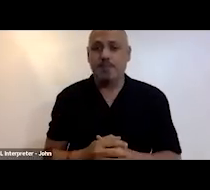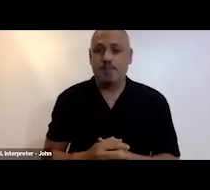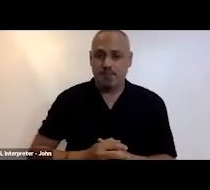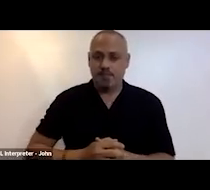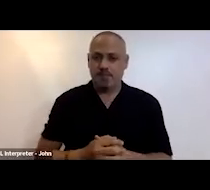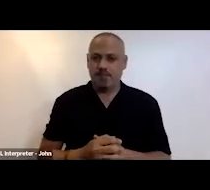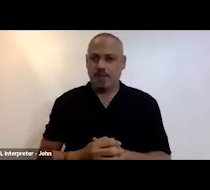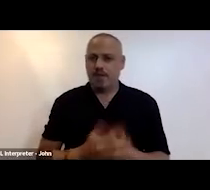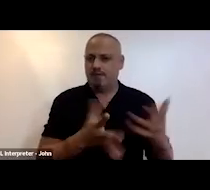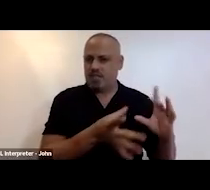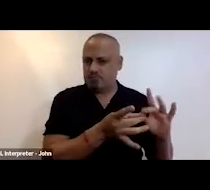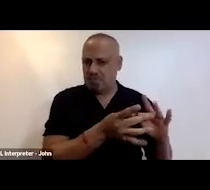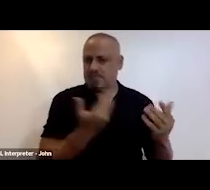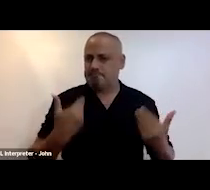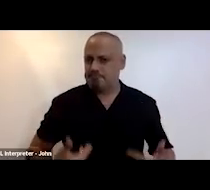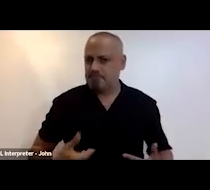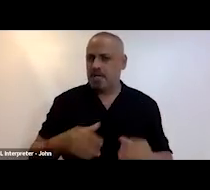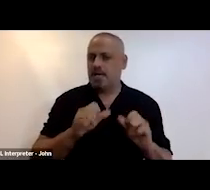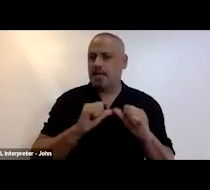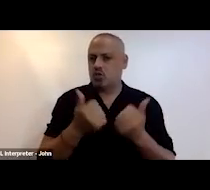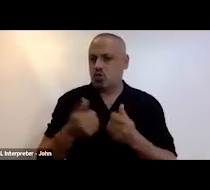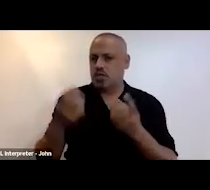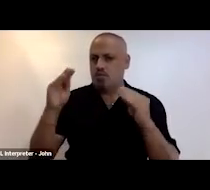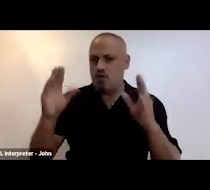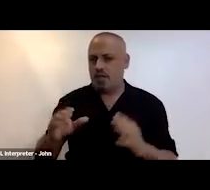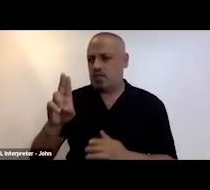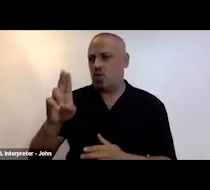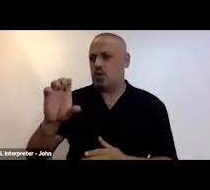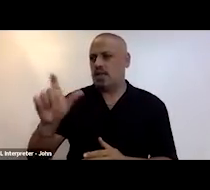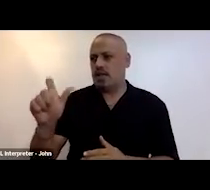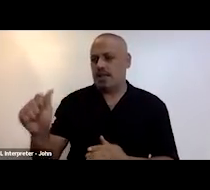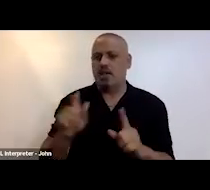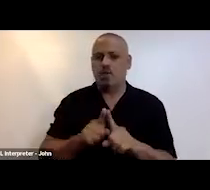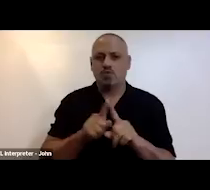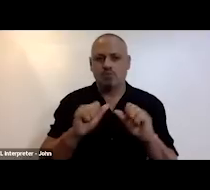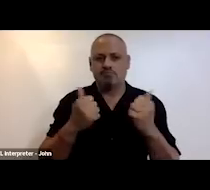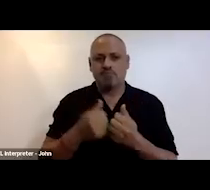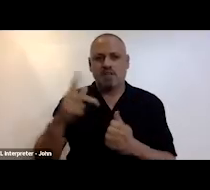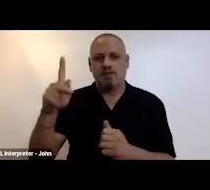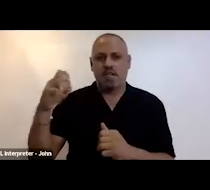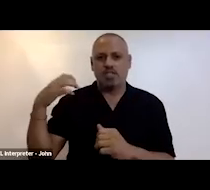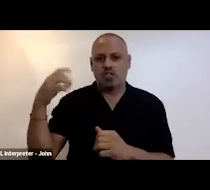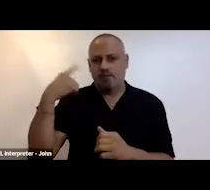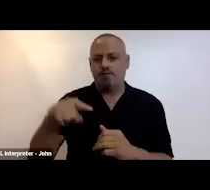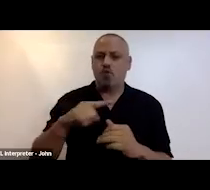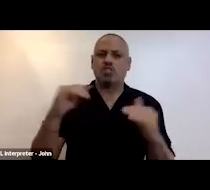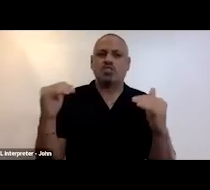As was mentioned, I'm an associate professor at UCLA. I'm also the associate vice chair for justice, equity, diversity, and inclusion.